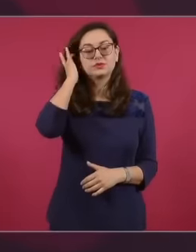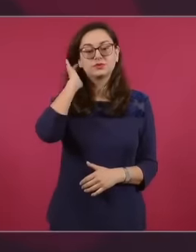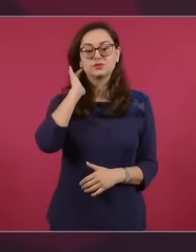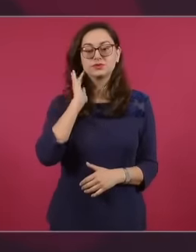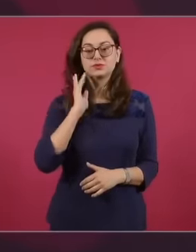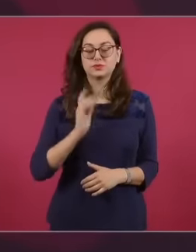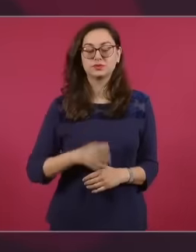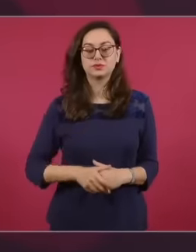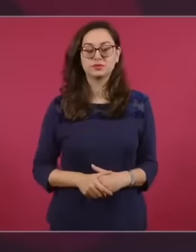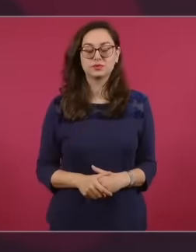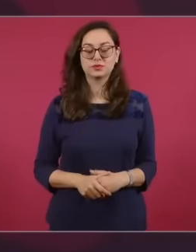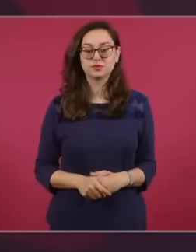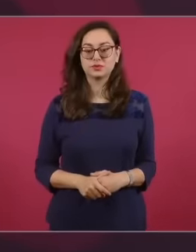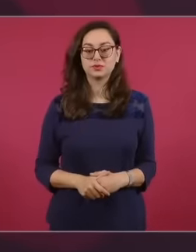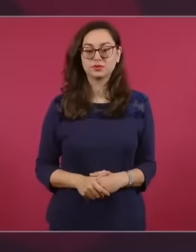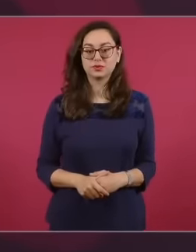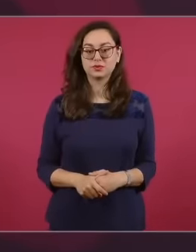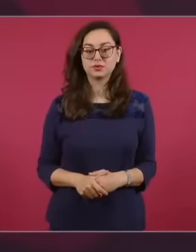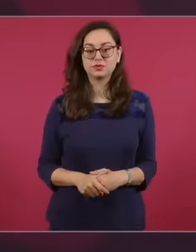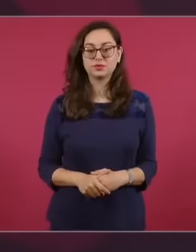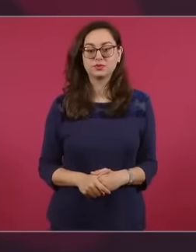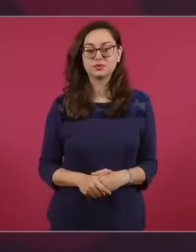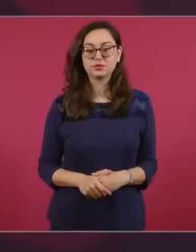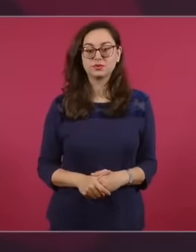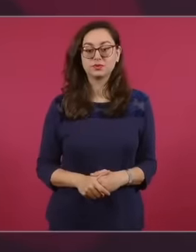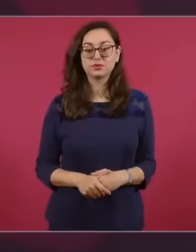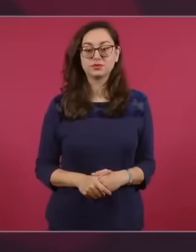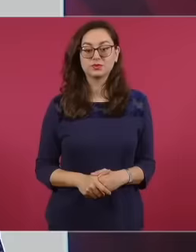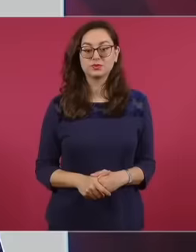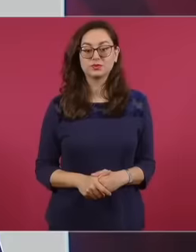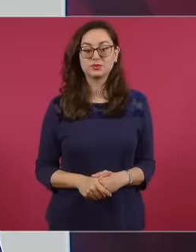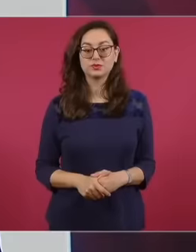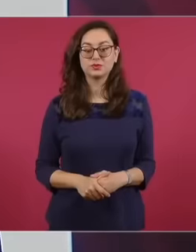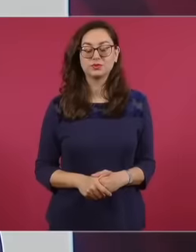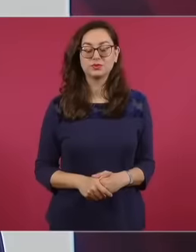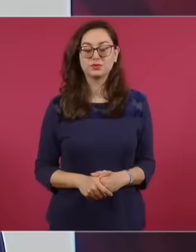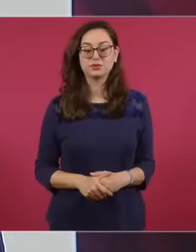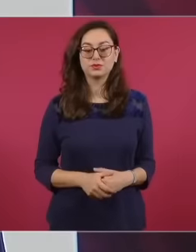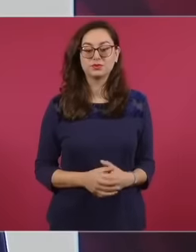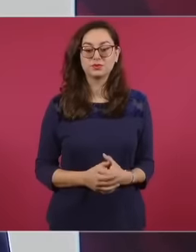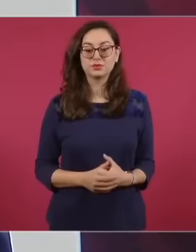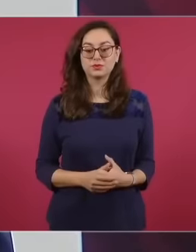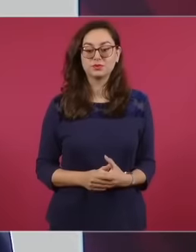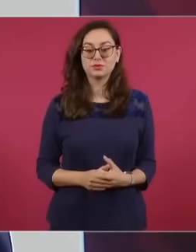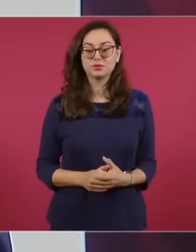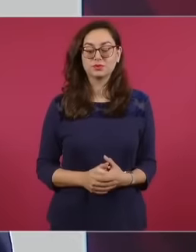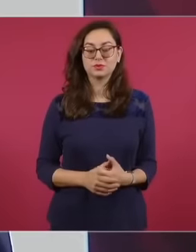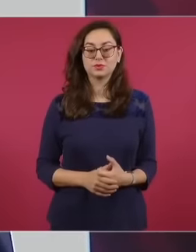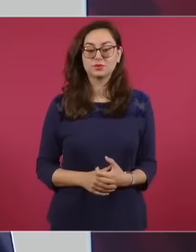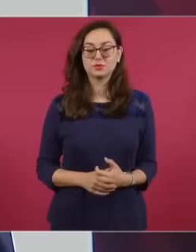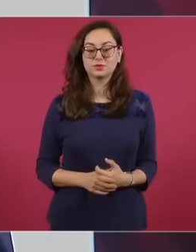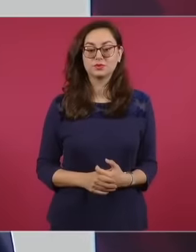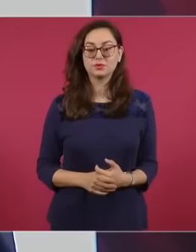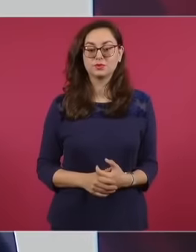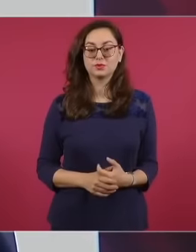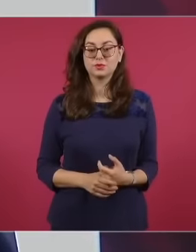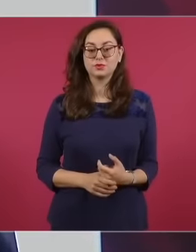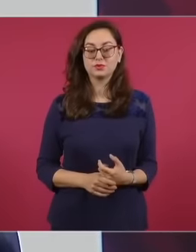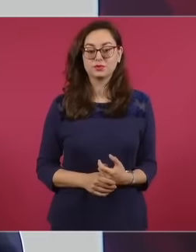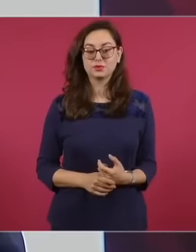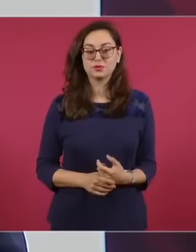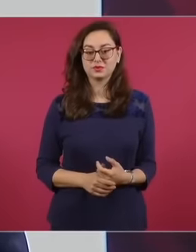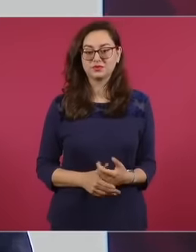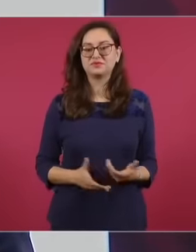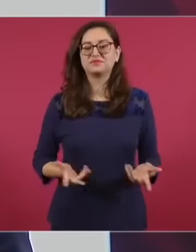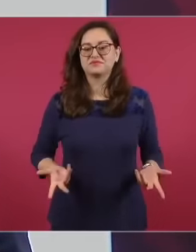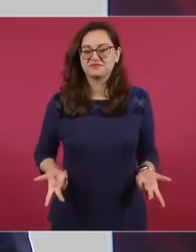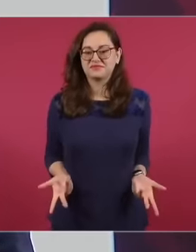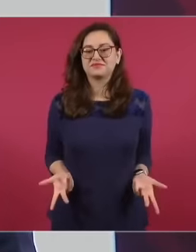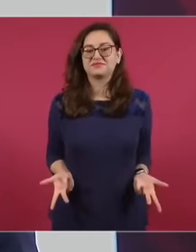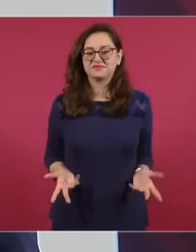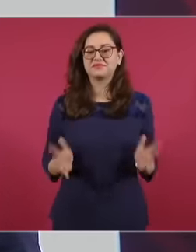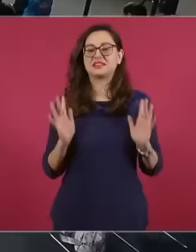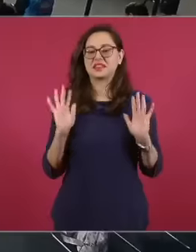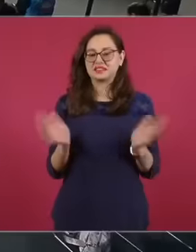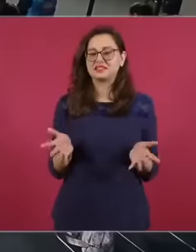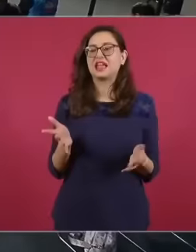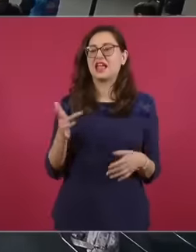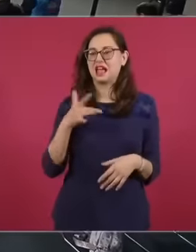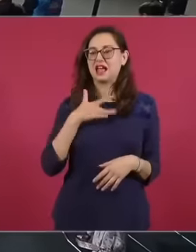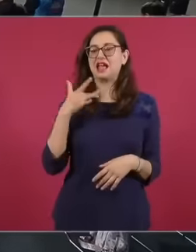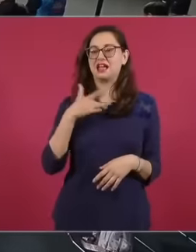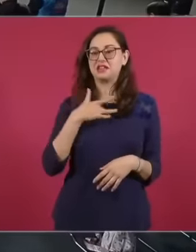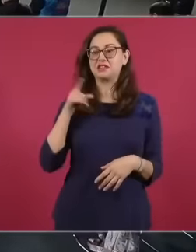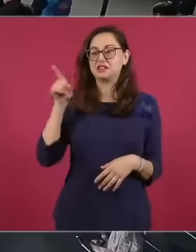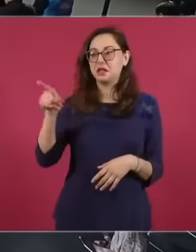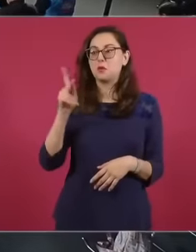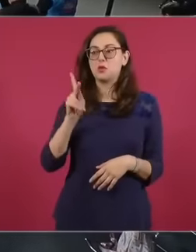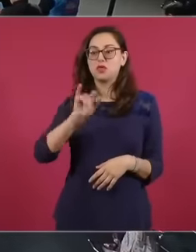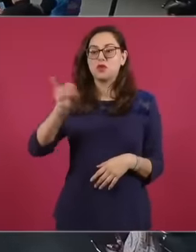this Why They are promoting the strike to those at the top and it helps the workers to realize